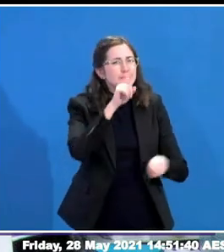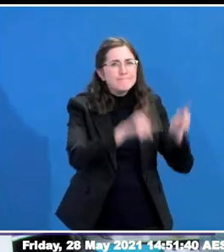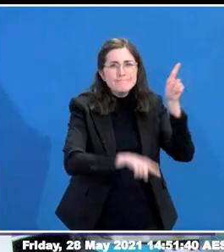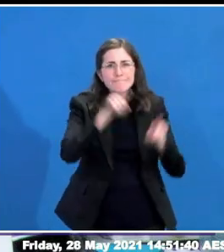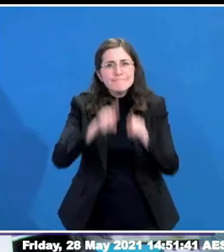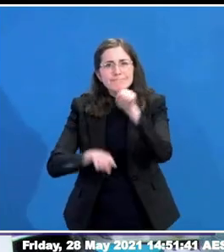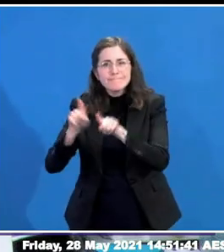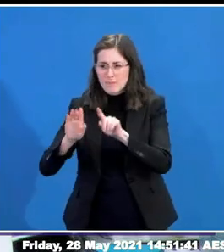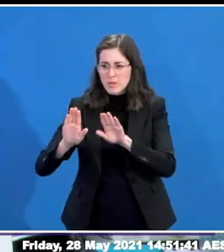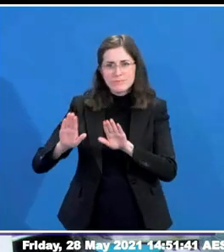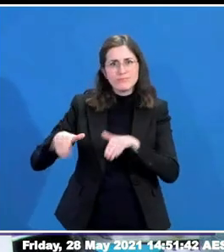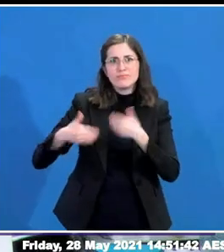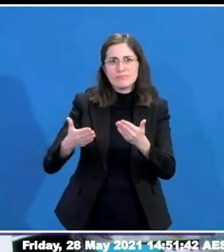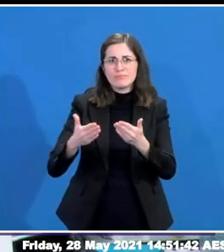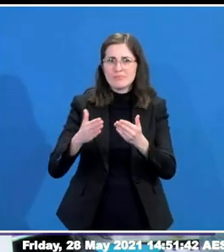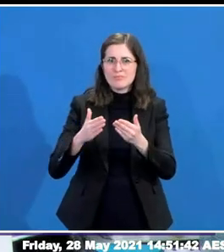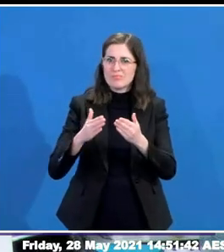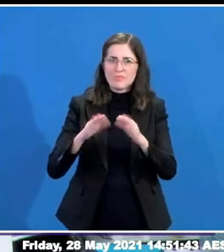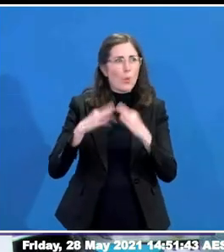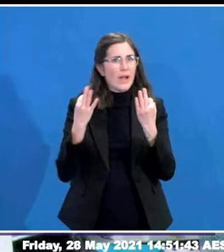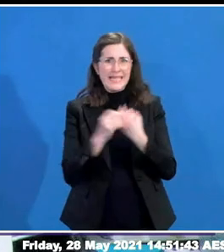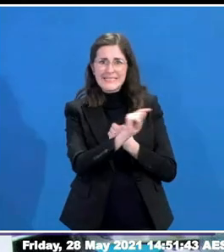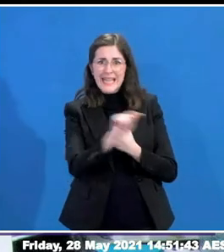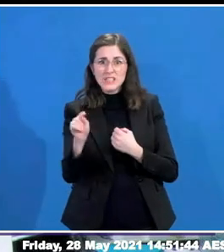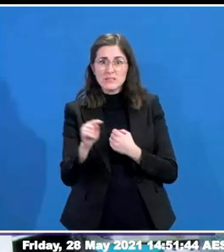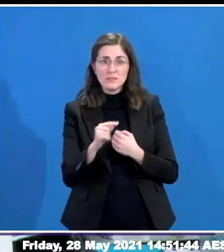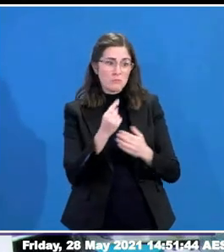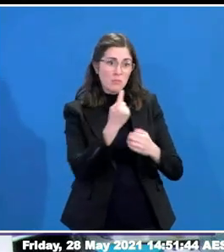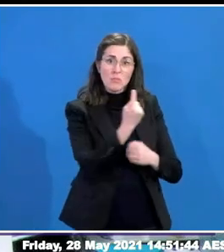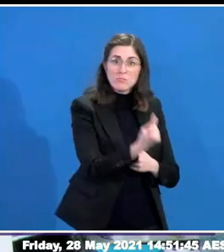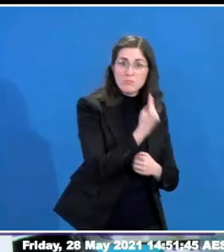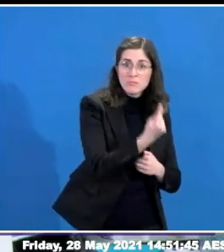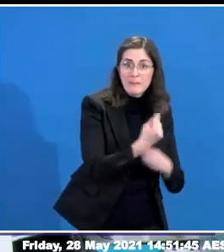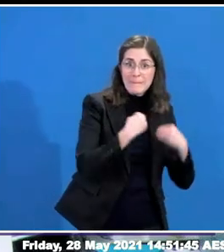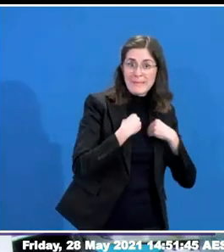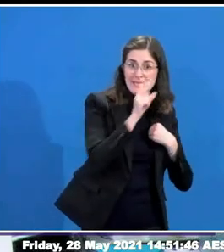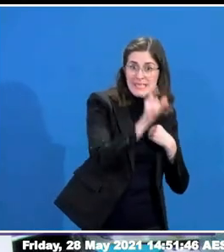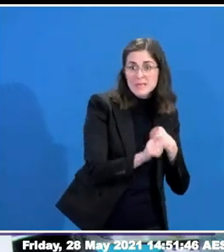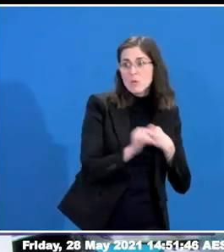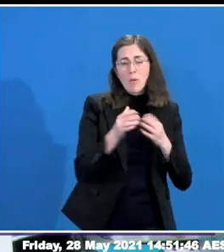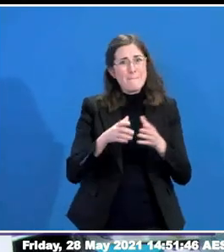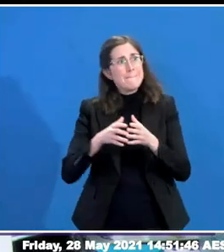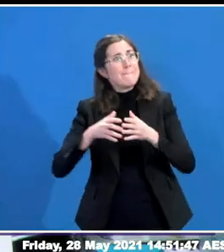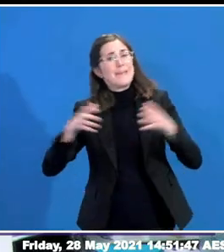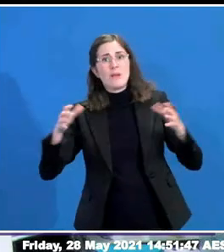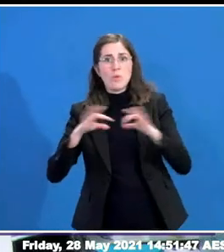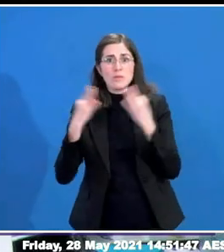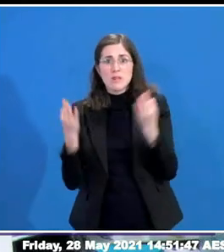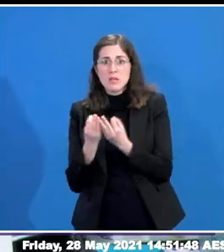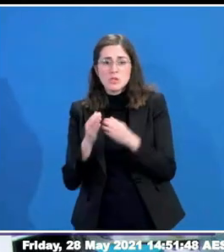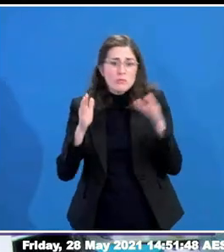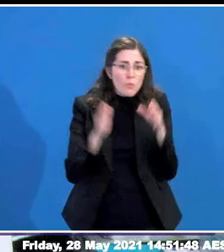services to people who are vulnerable to exploitation there will always be some